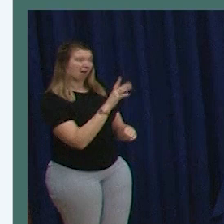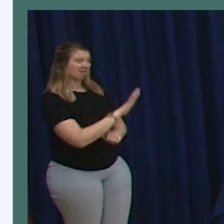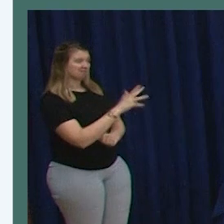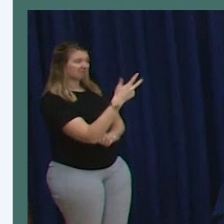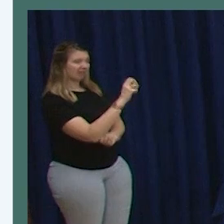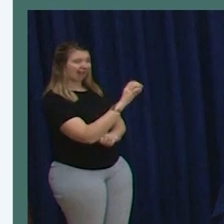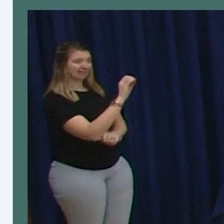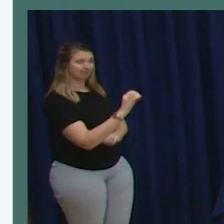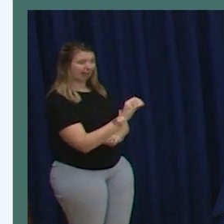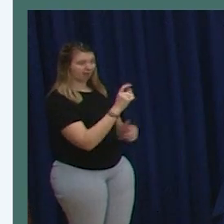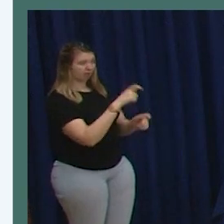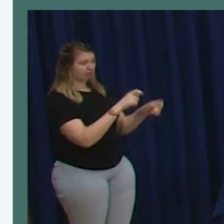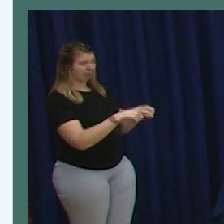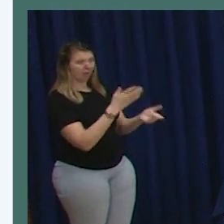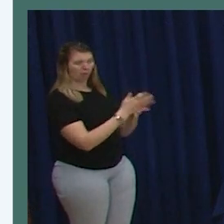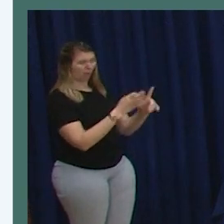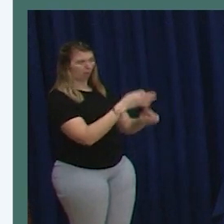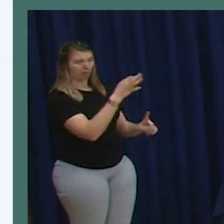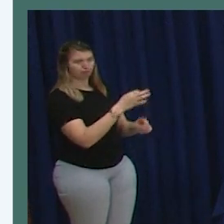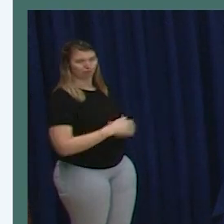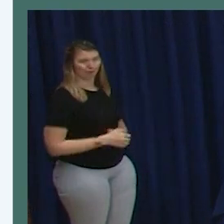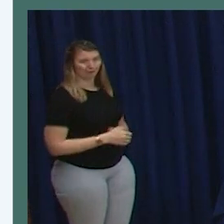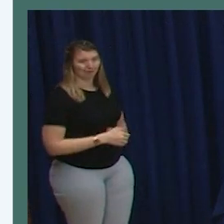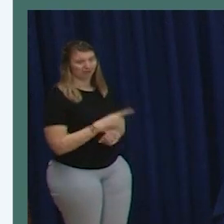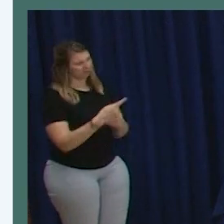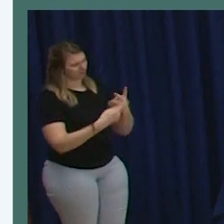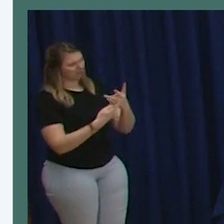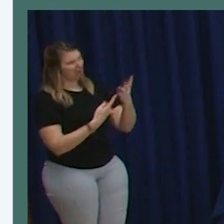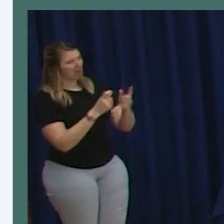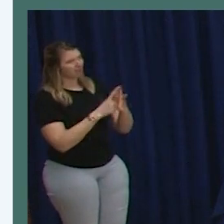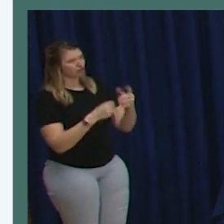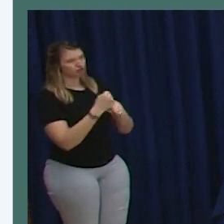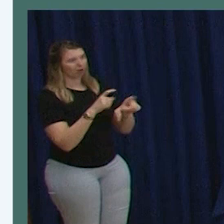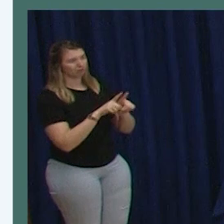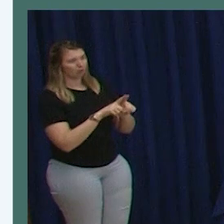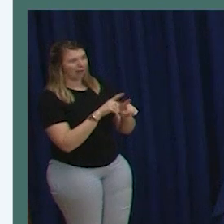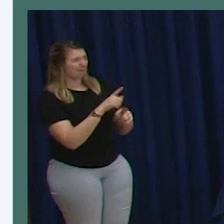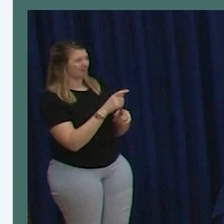it makes a massive difference for, and there's other drugs if the speed doesn't help. Right,